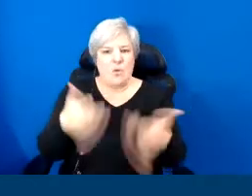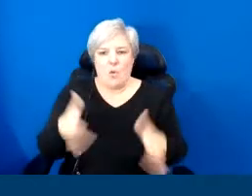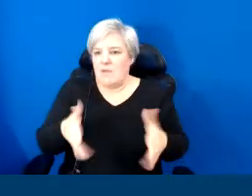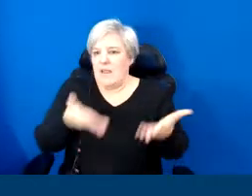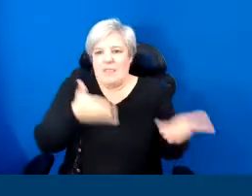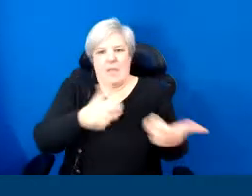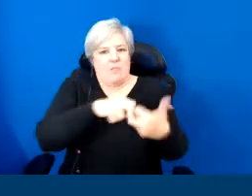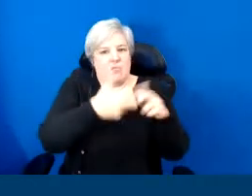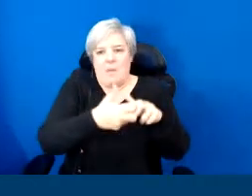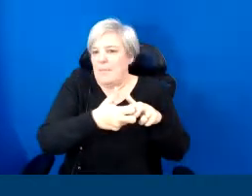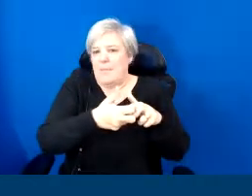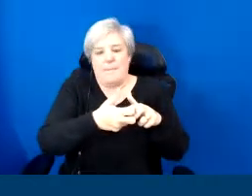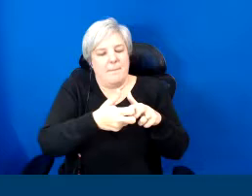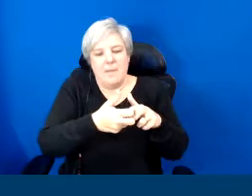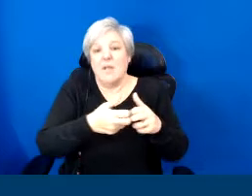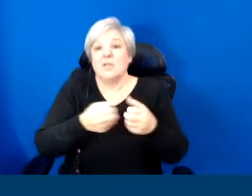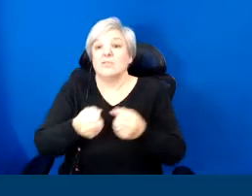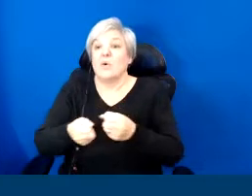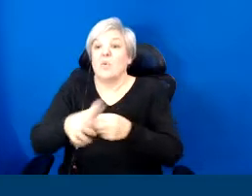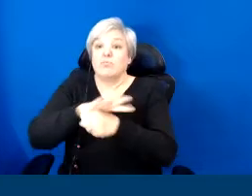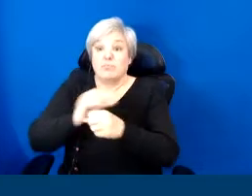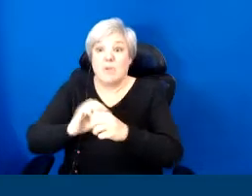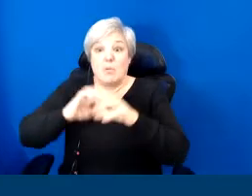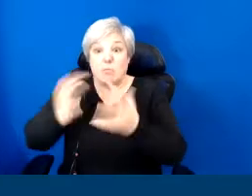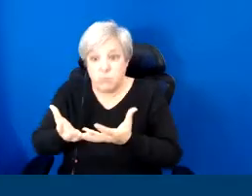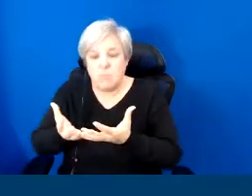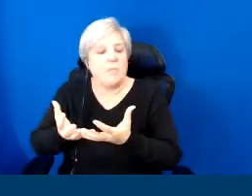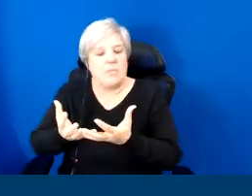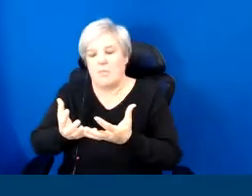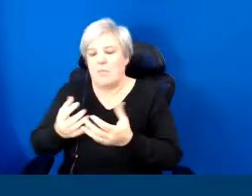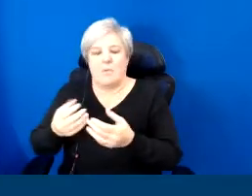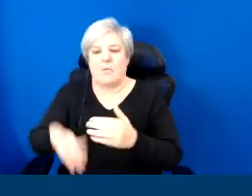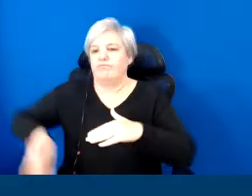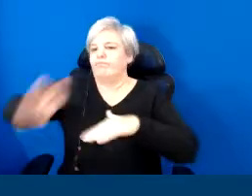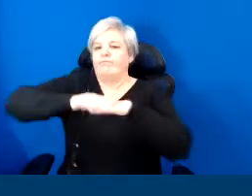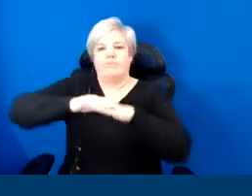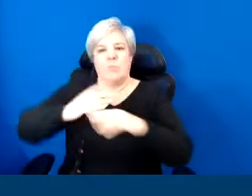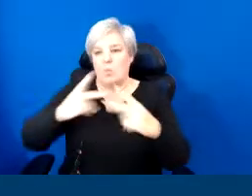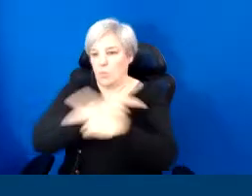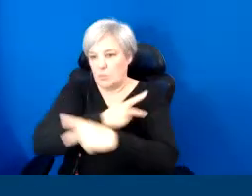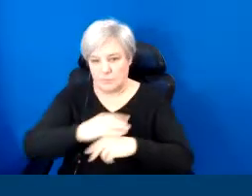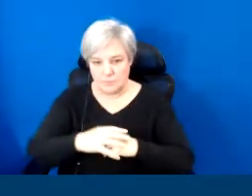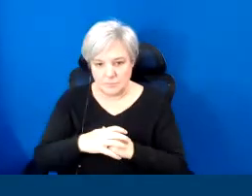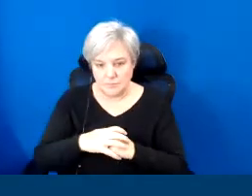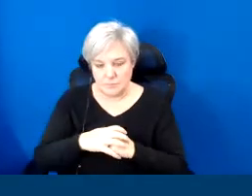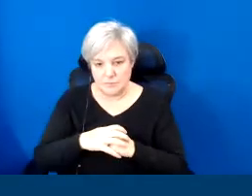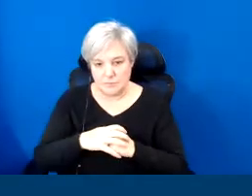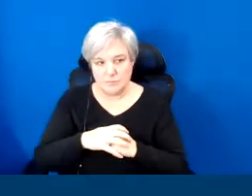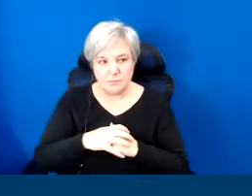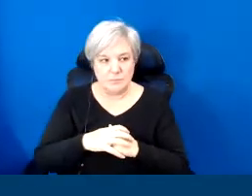So the pandemic just exacerbated those situations. Okay.